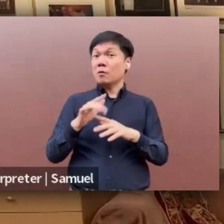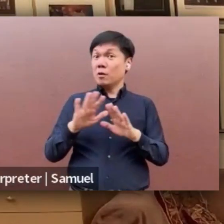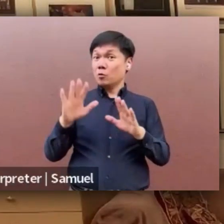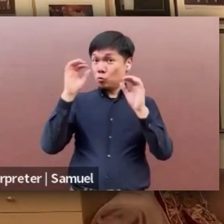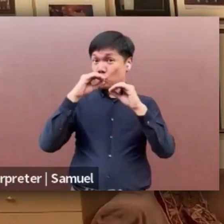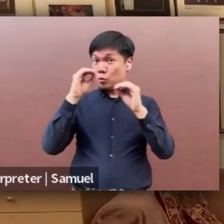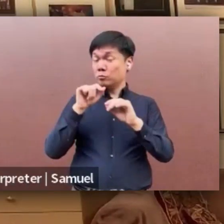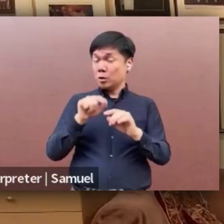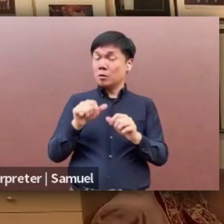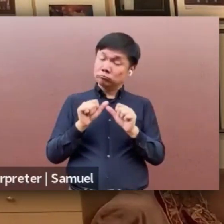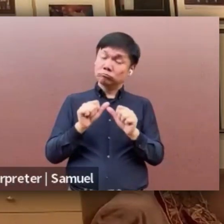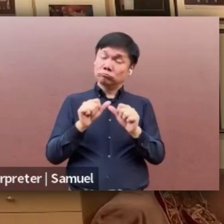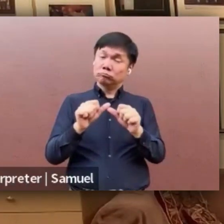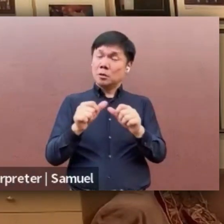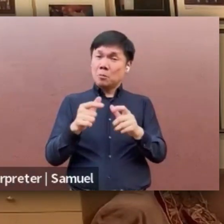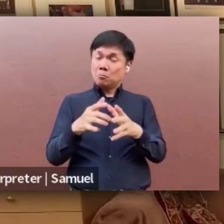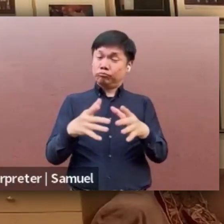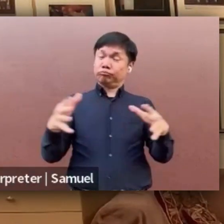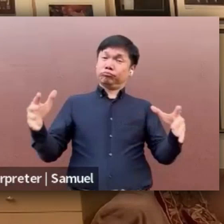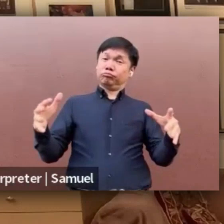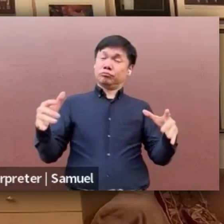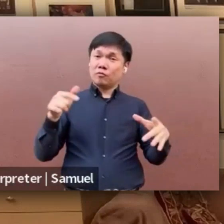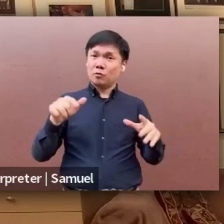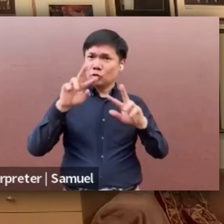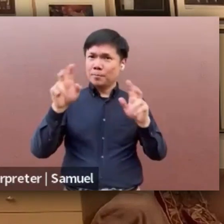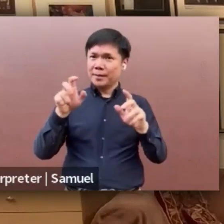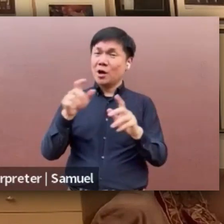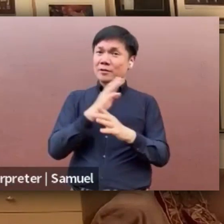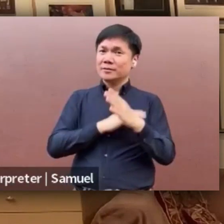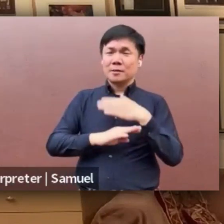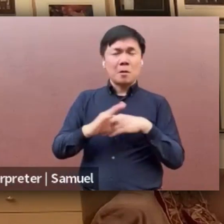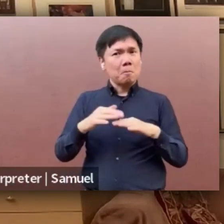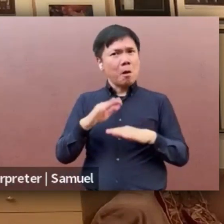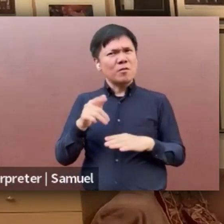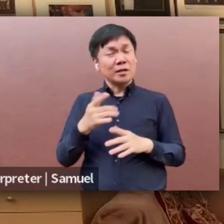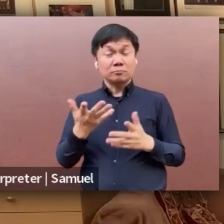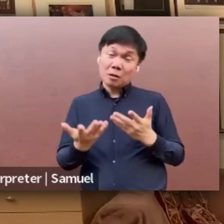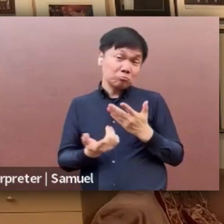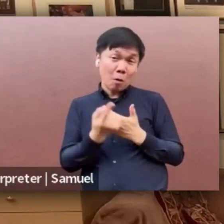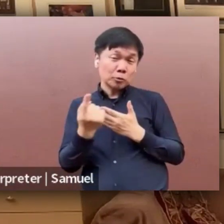And I think AI methods in our company, and we are pursuing this rapidly, that there will be